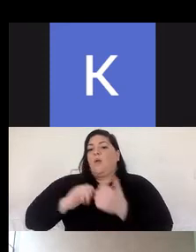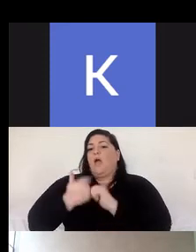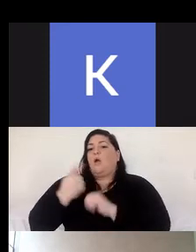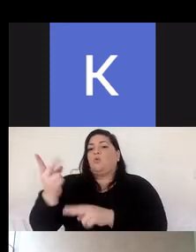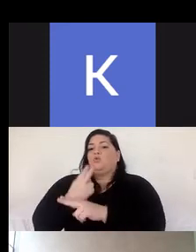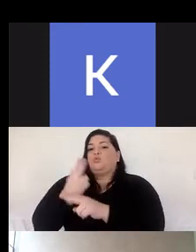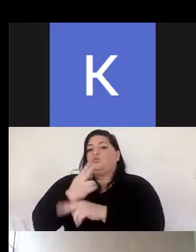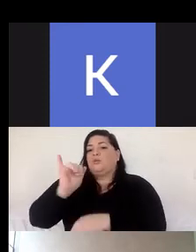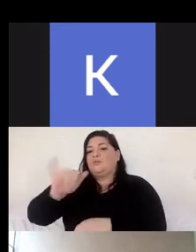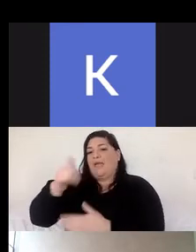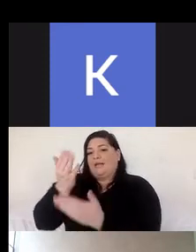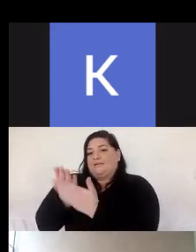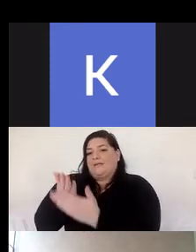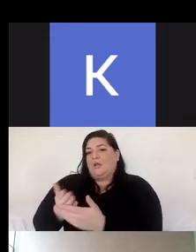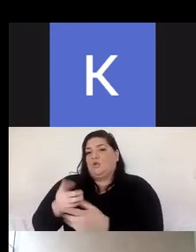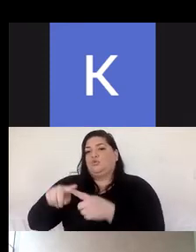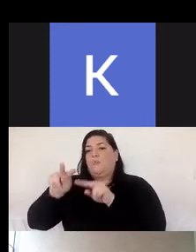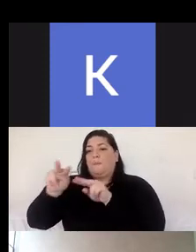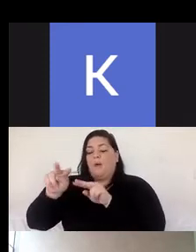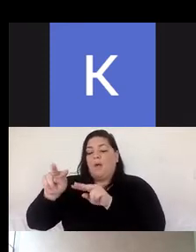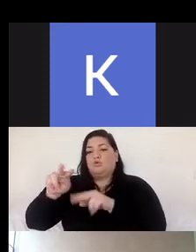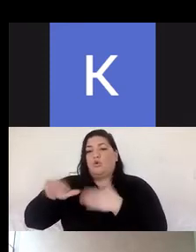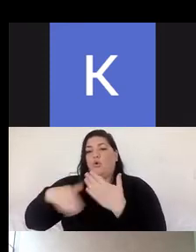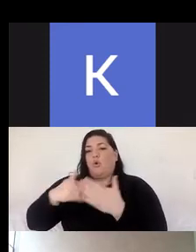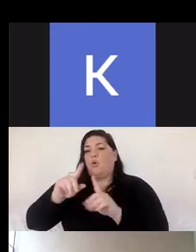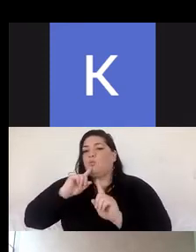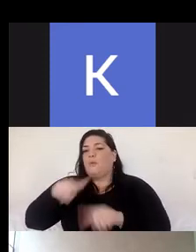for monitoring, the reports to Congress, performance